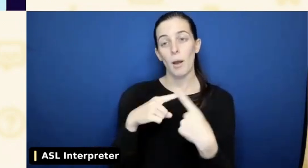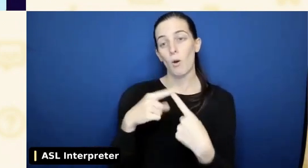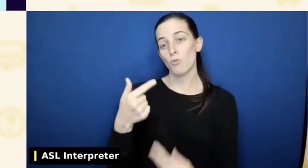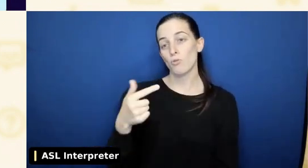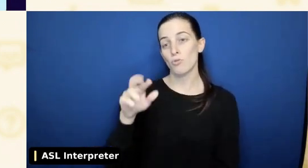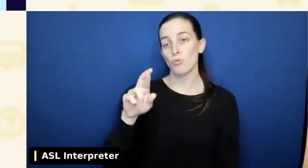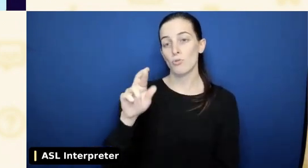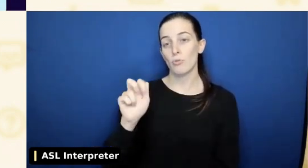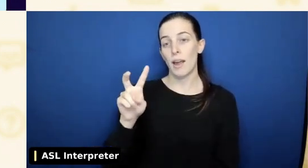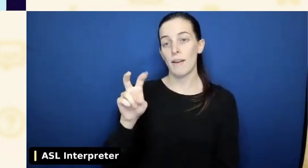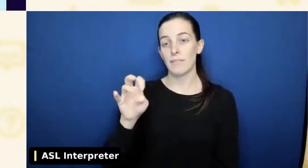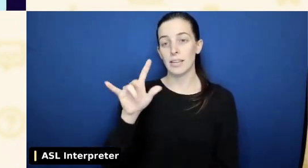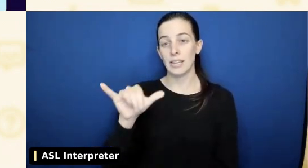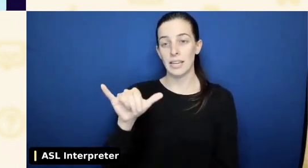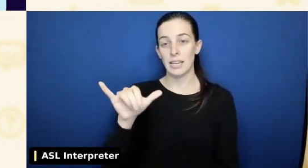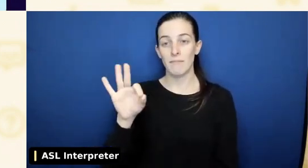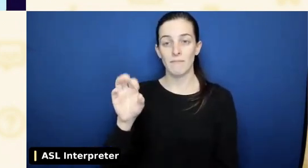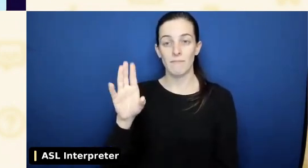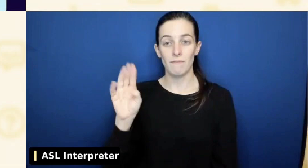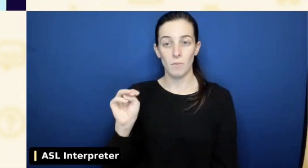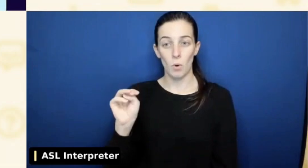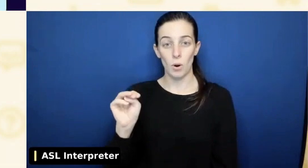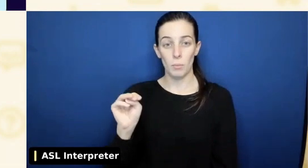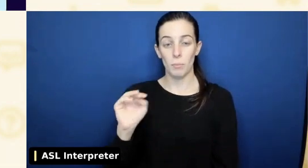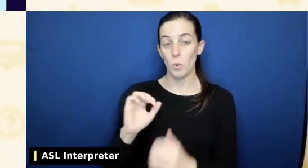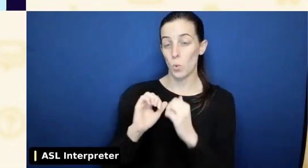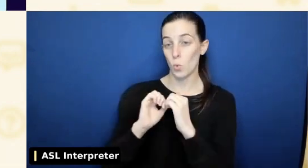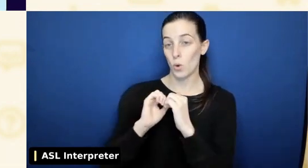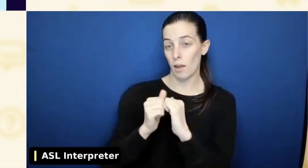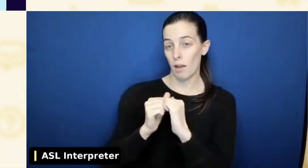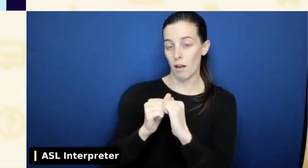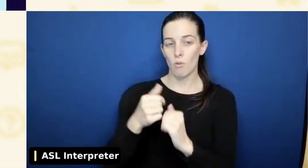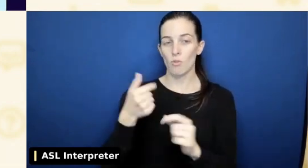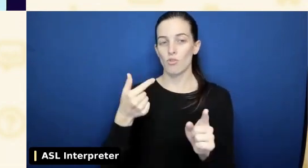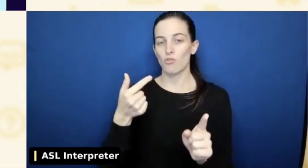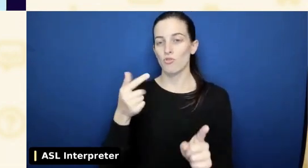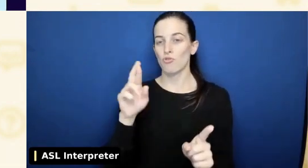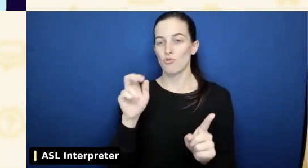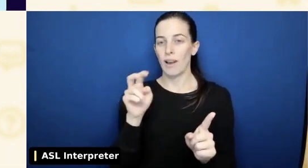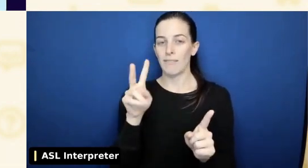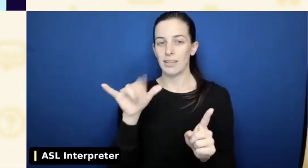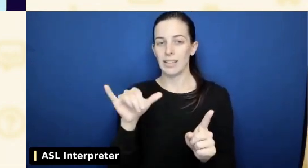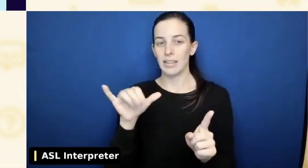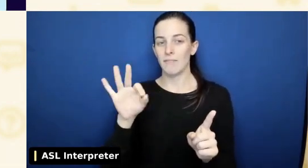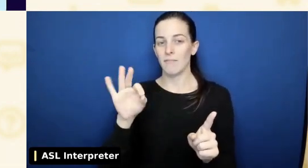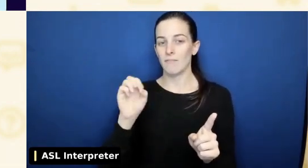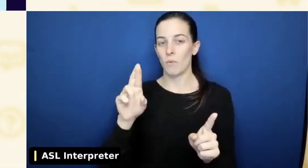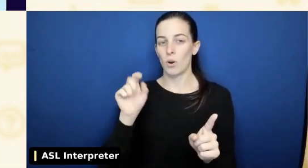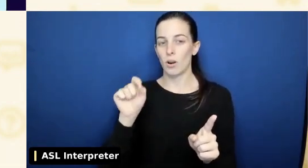at gravity4.ns/accessibility. Thank you.